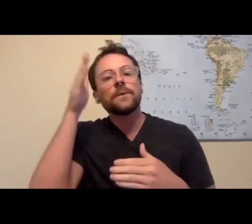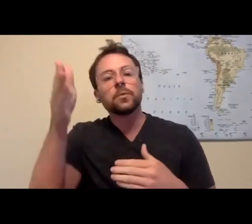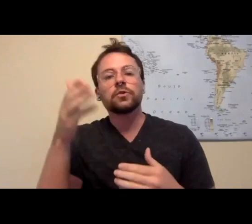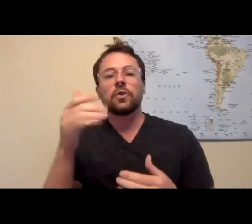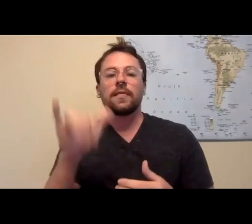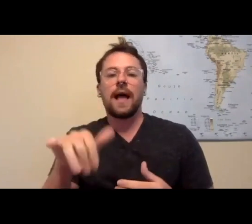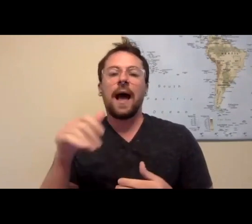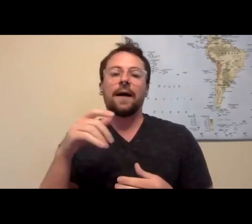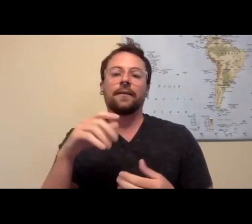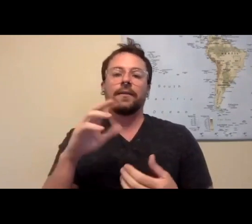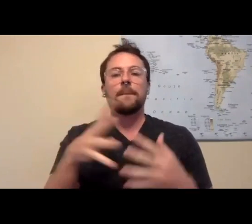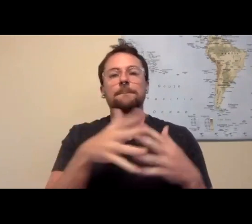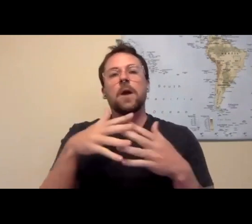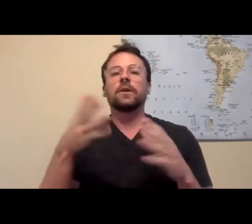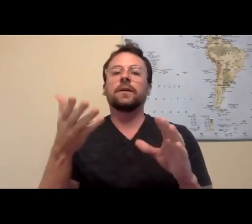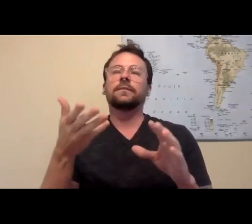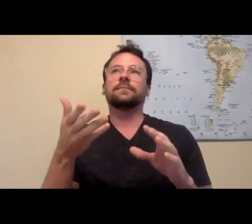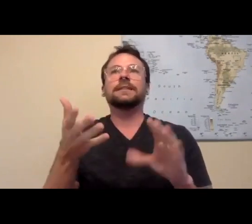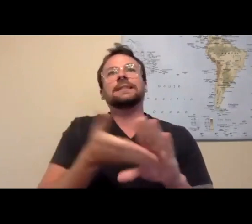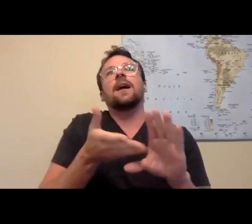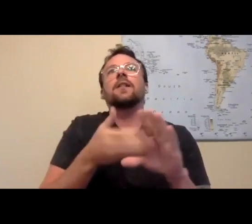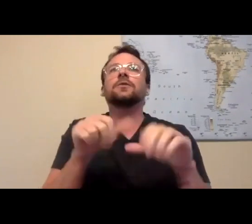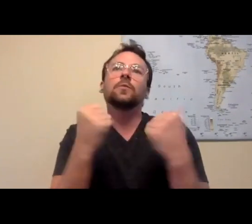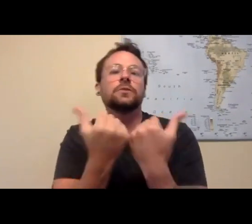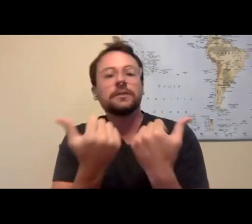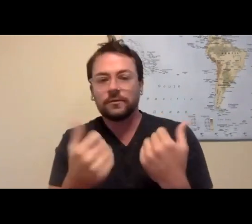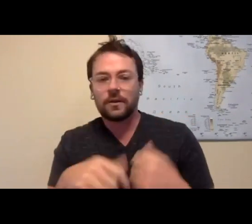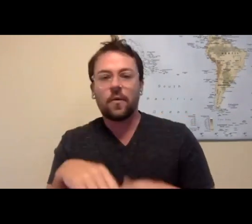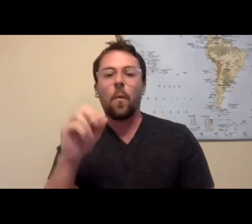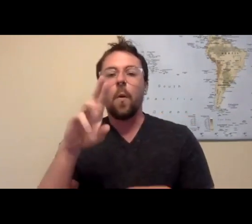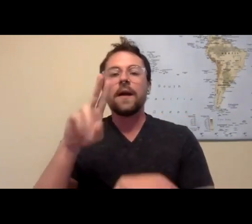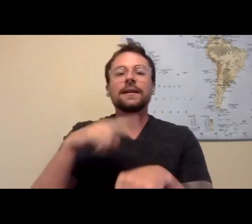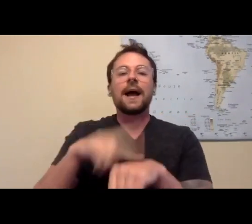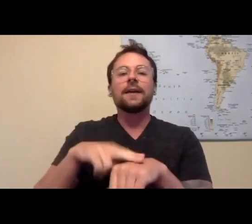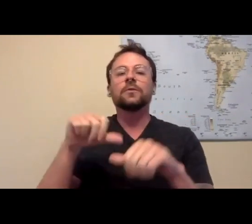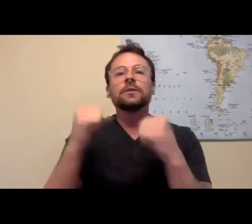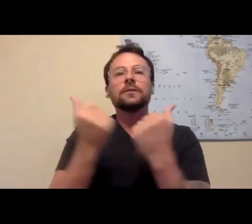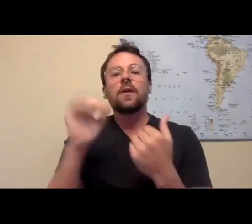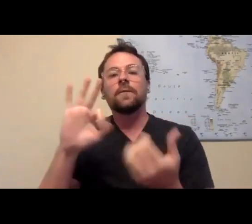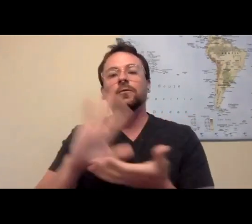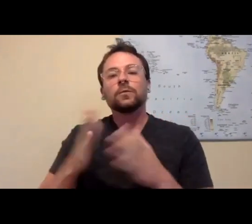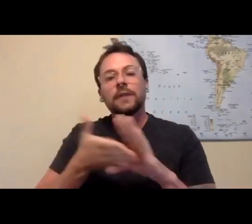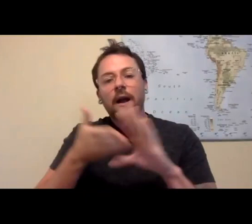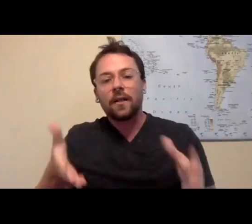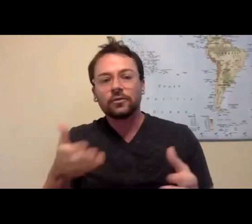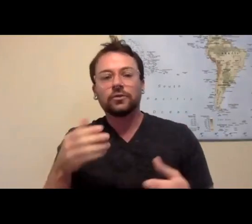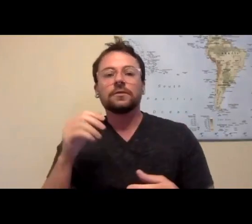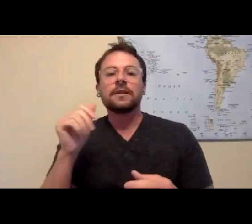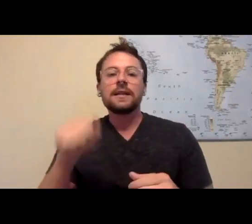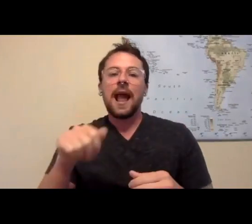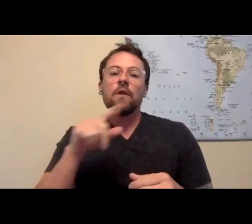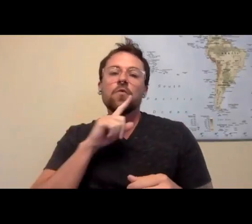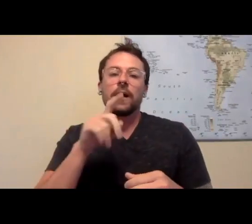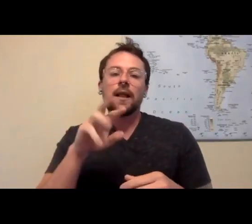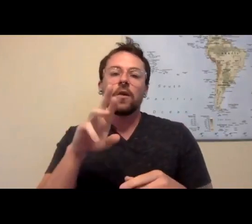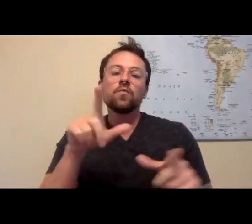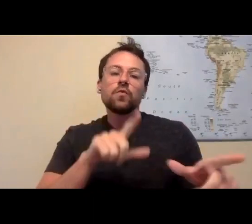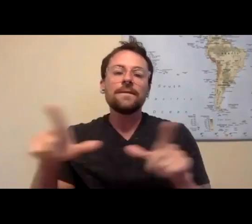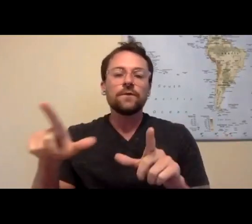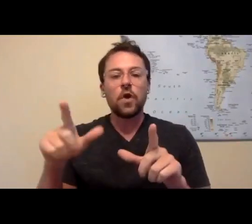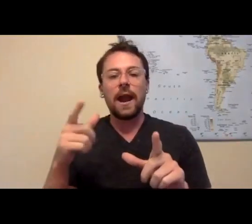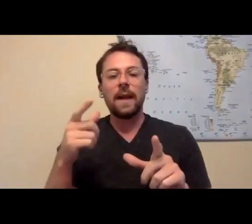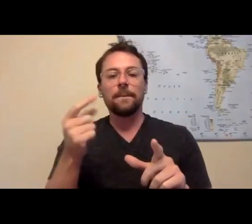I hope in the very near future, the American association of psychology or school psychologists